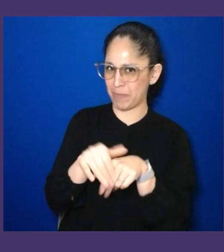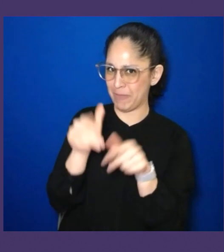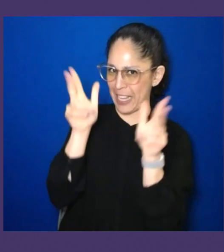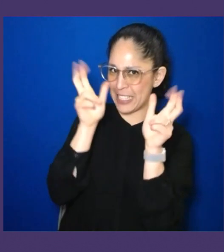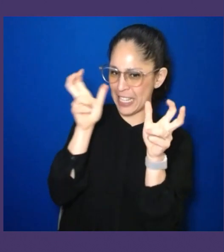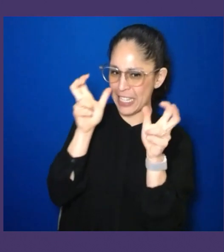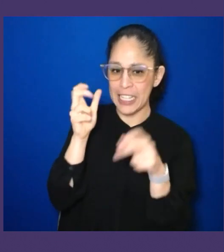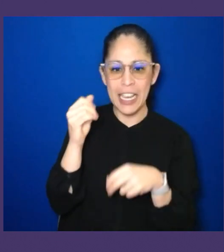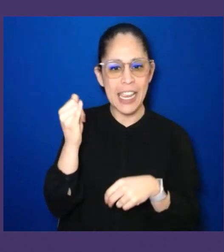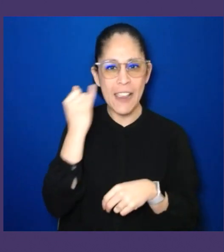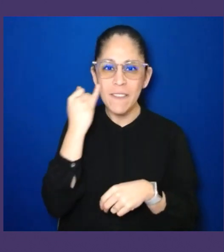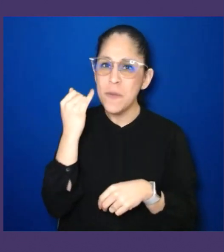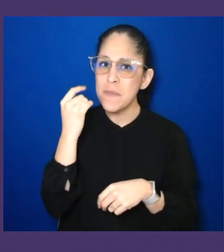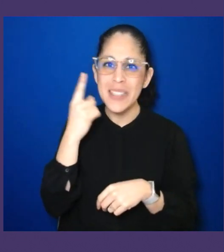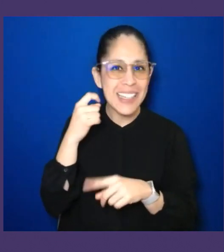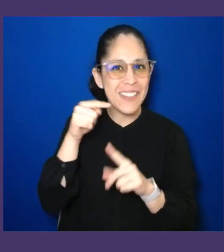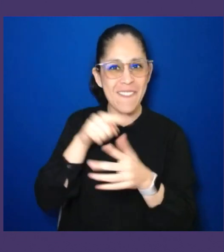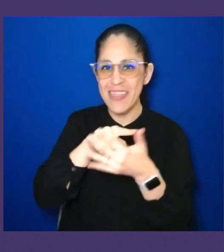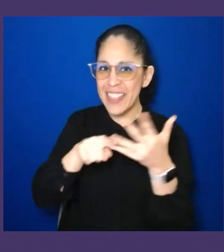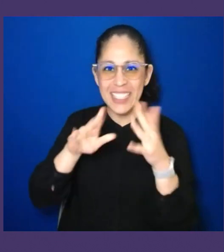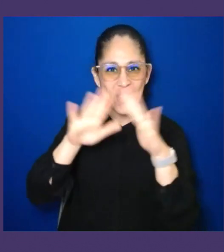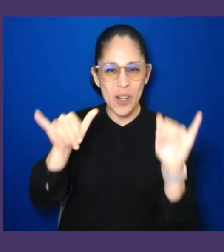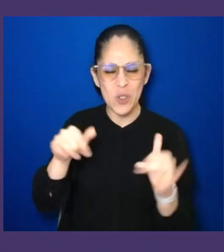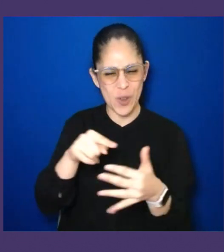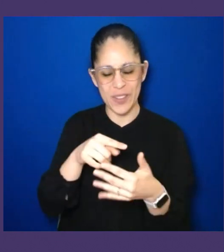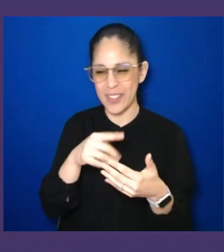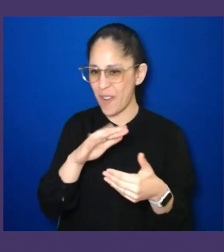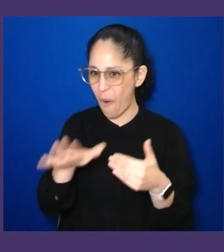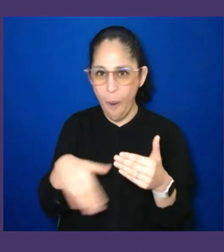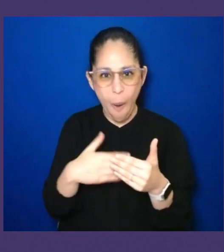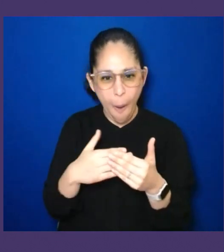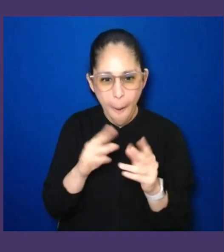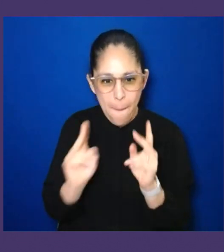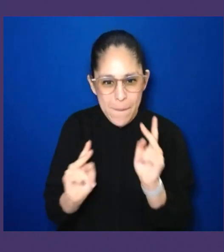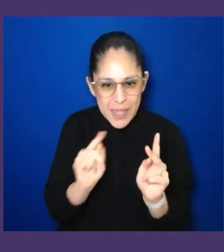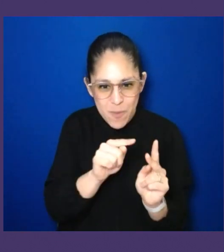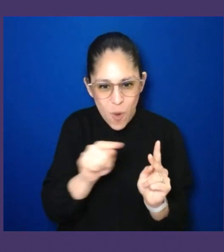these ''poor people'', is often how it's categorized,